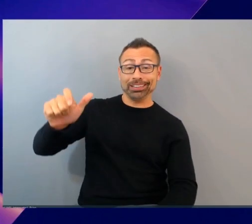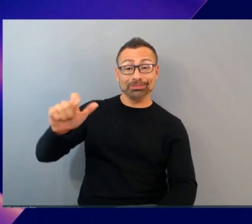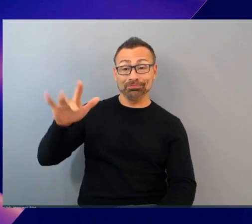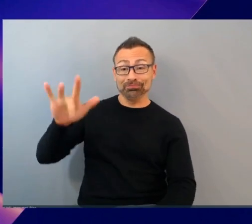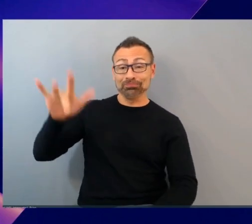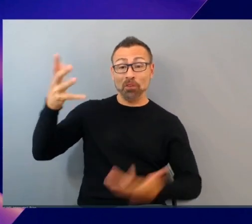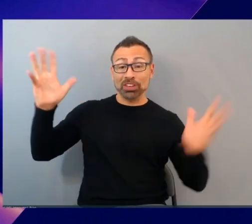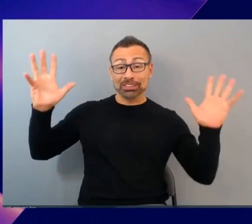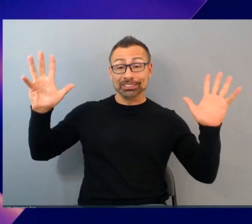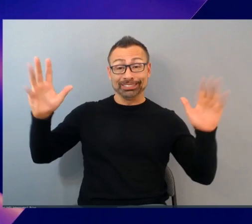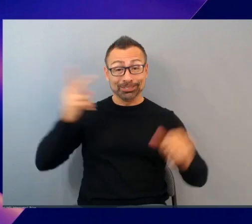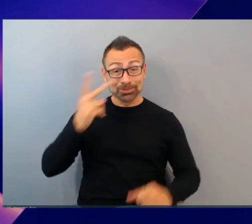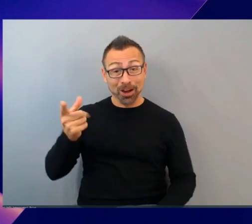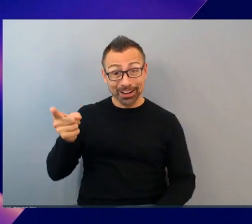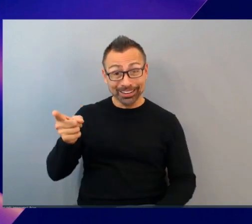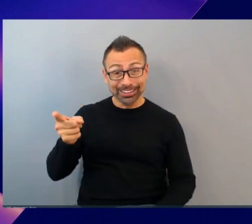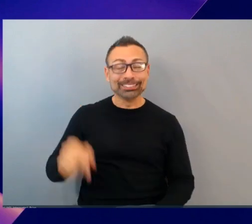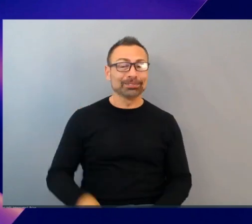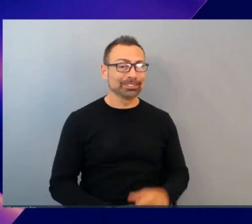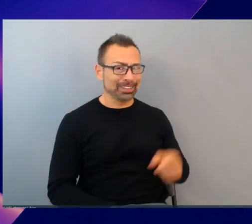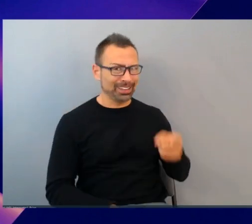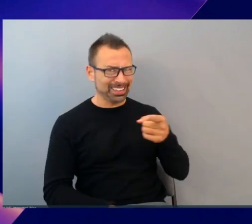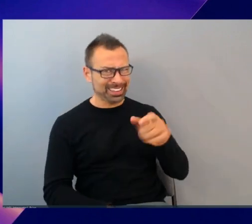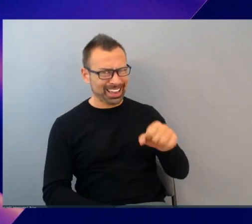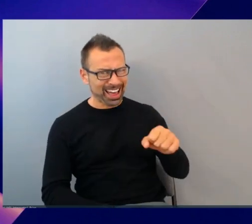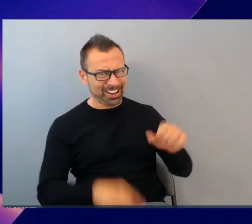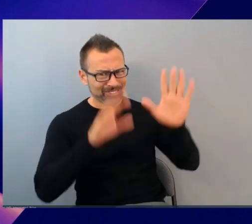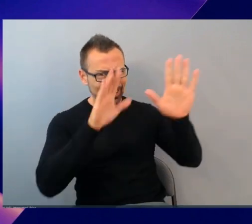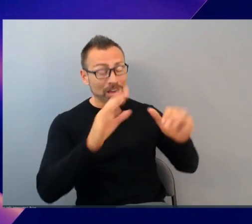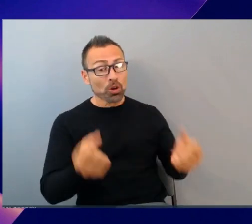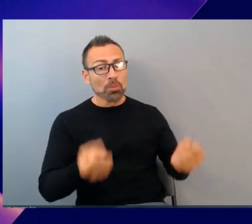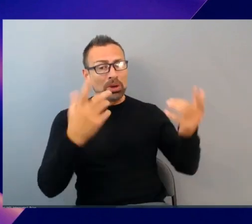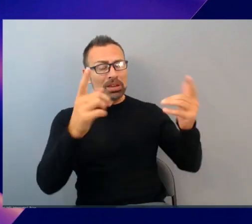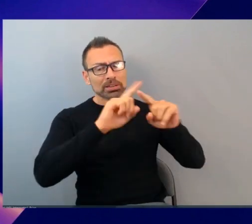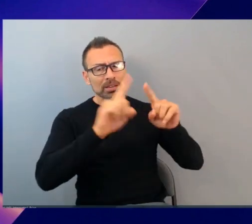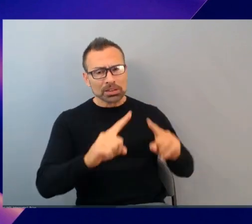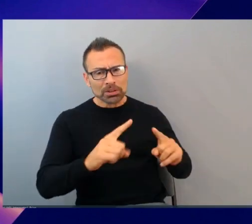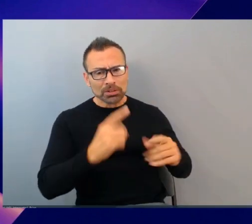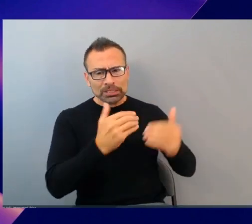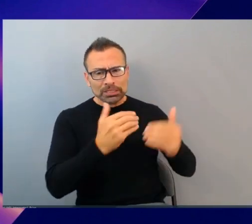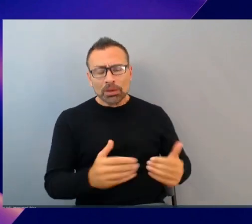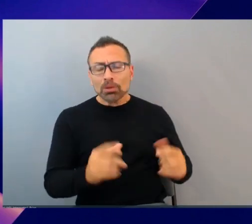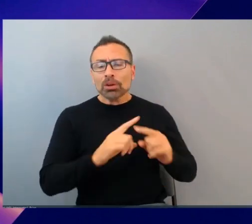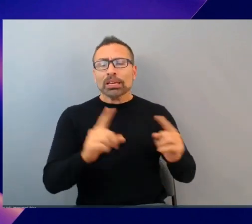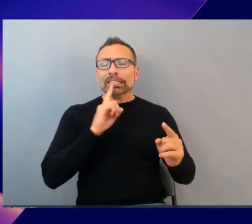And I know there was a lot of different steps. I mean, what's like, the perfect stage in which,